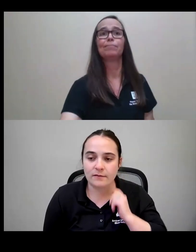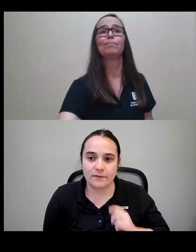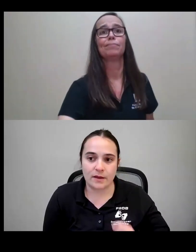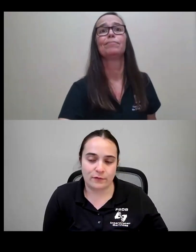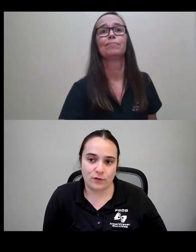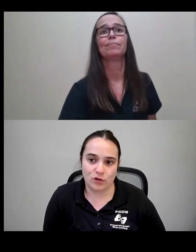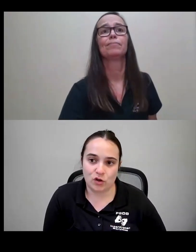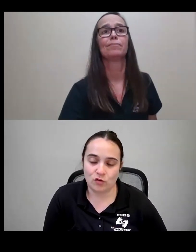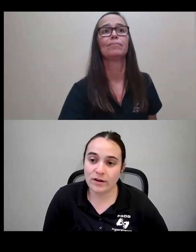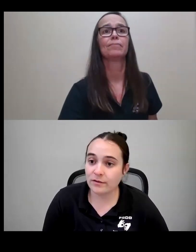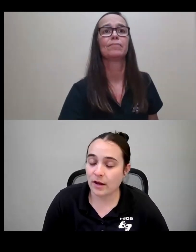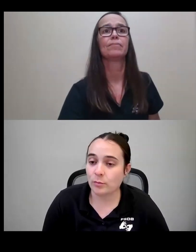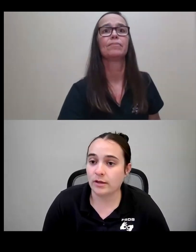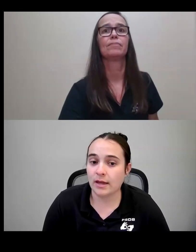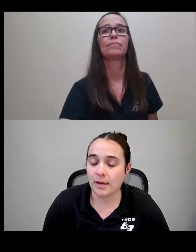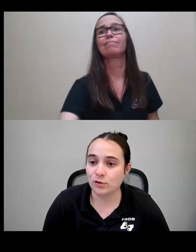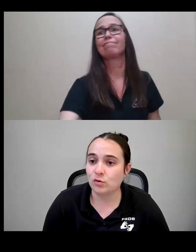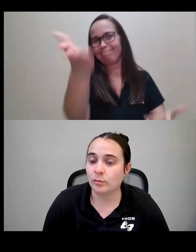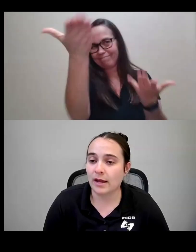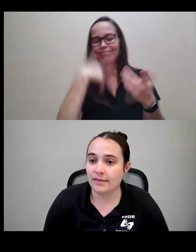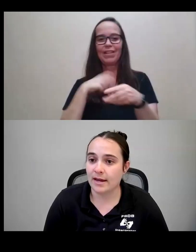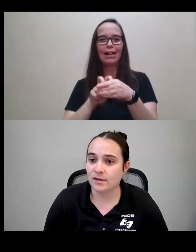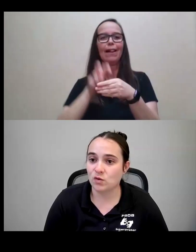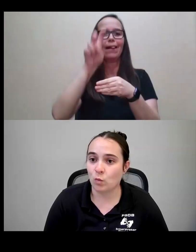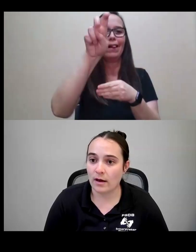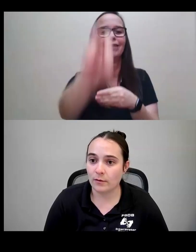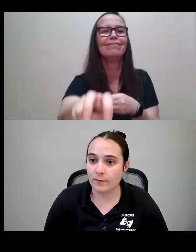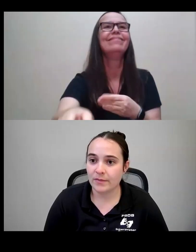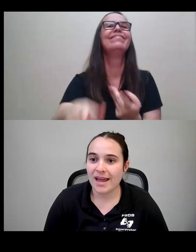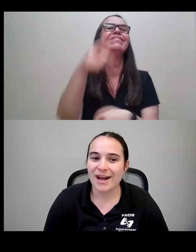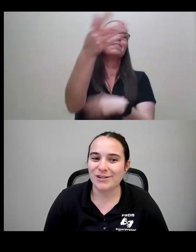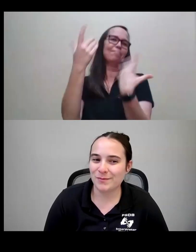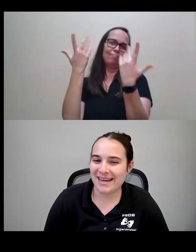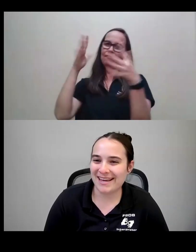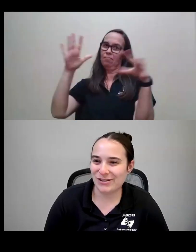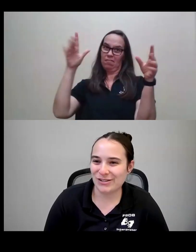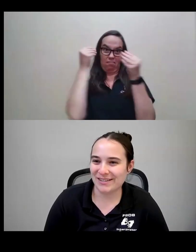again if they have a future career that'll be able to apply to that as well. I jumped ahead